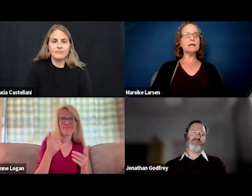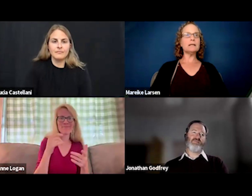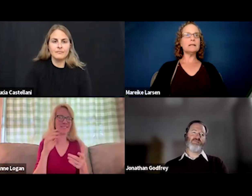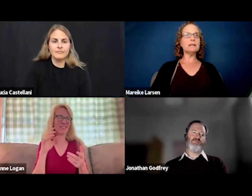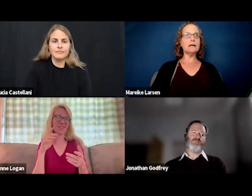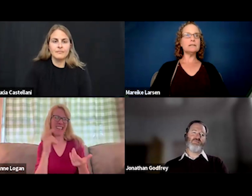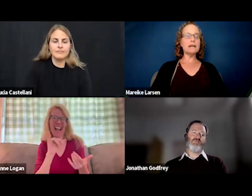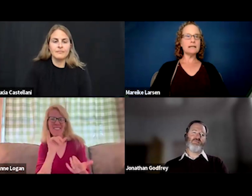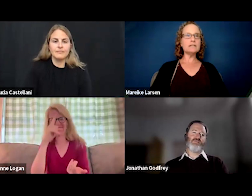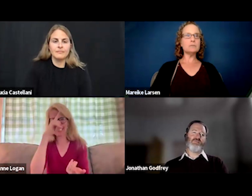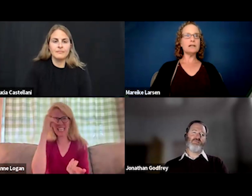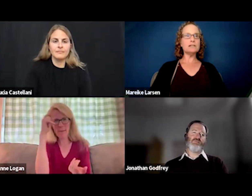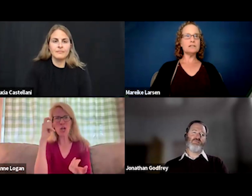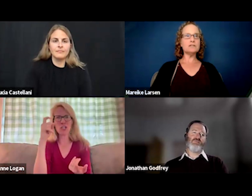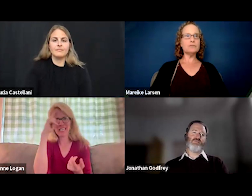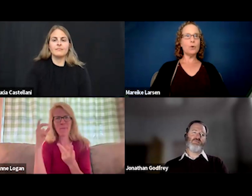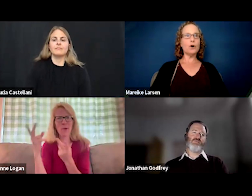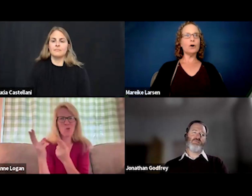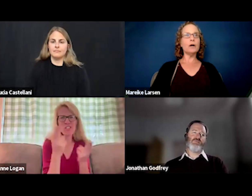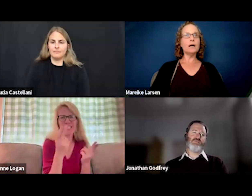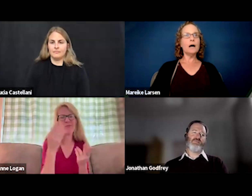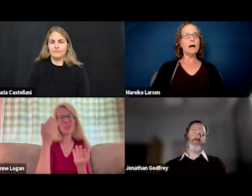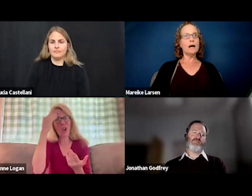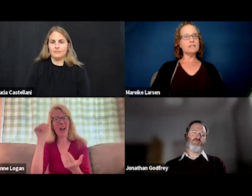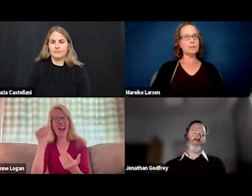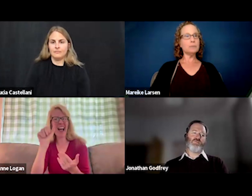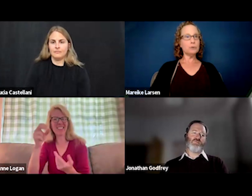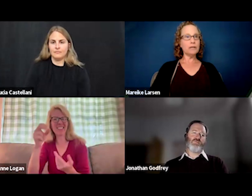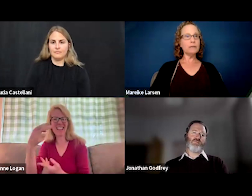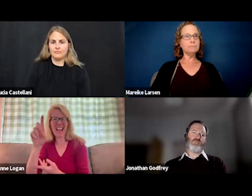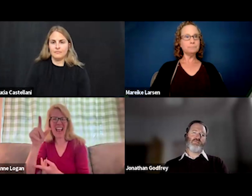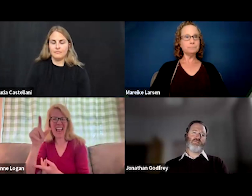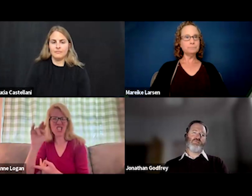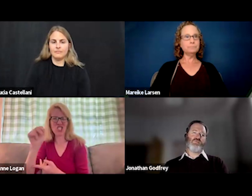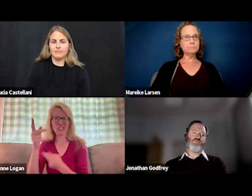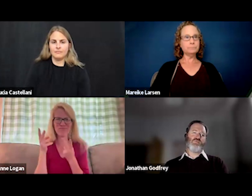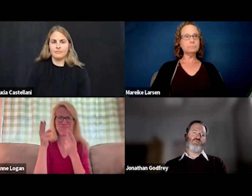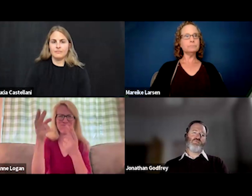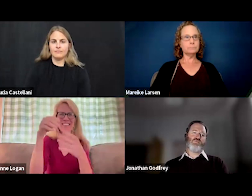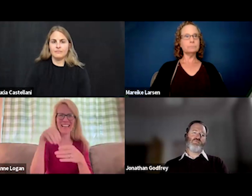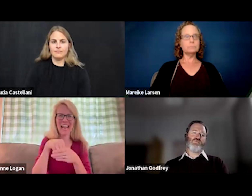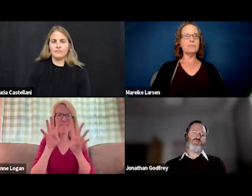and techniques and practices for summer pruning.